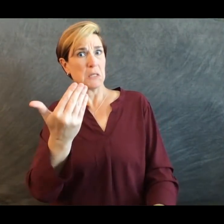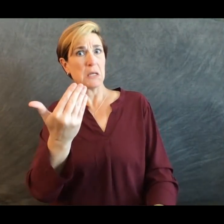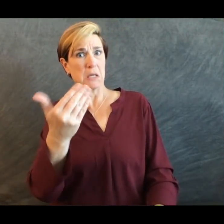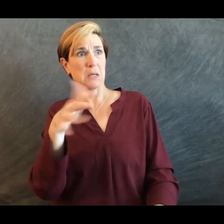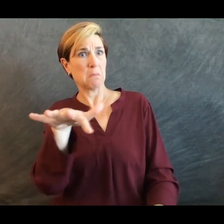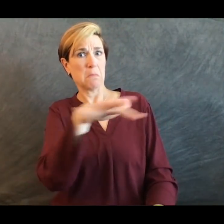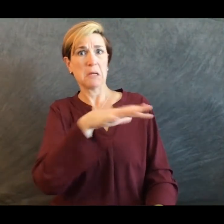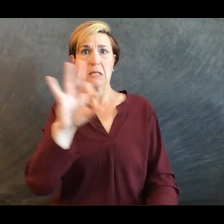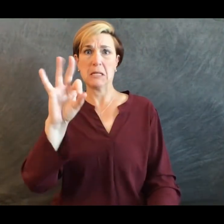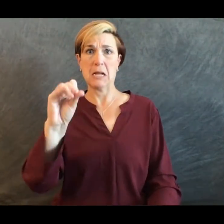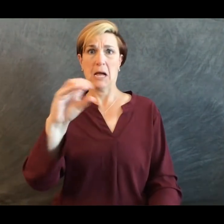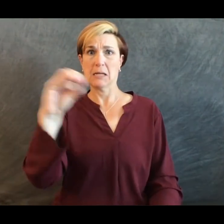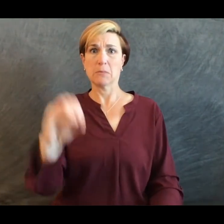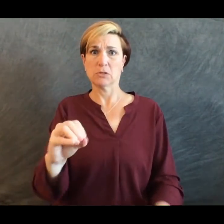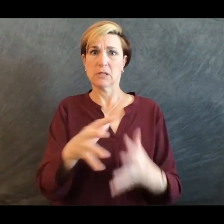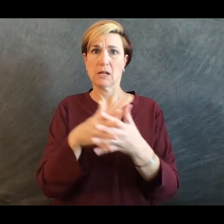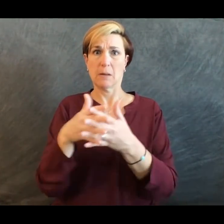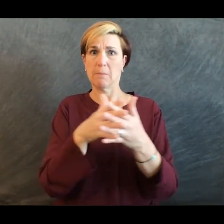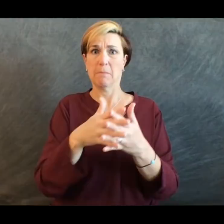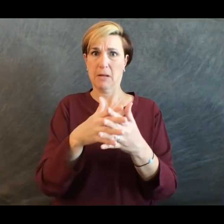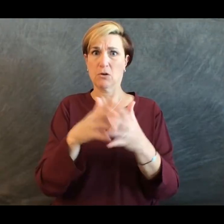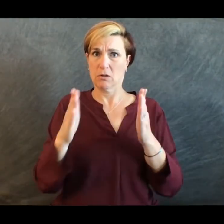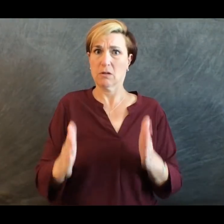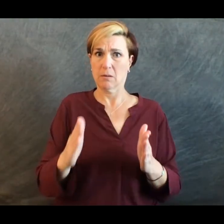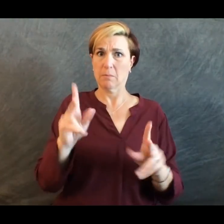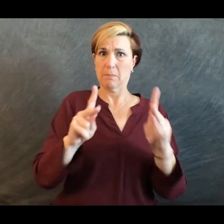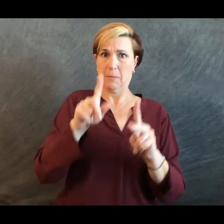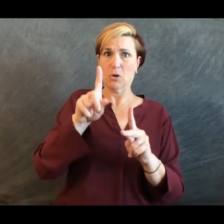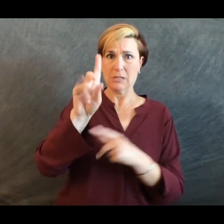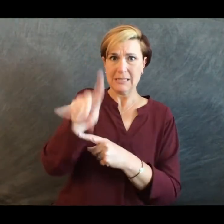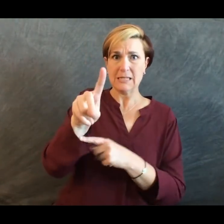the minimum number was a hundred thousand lives and I think will be